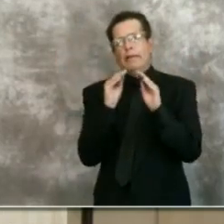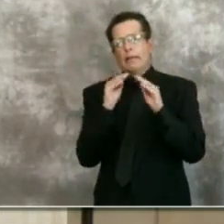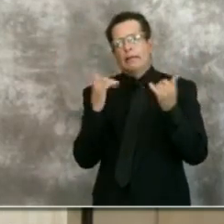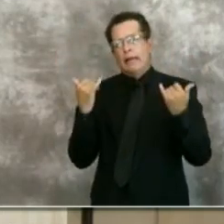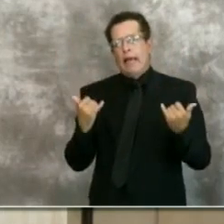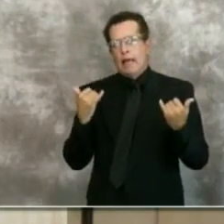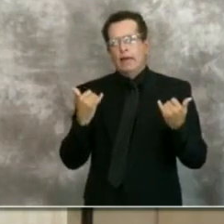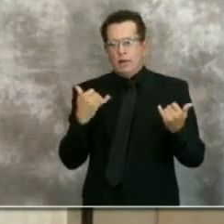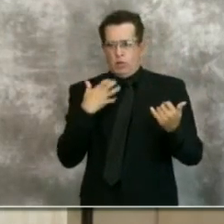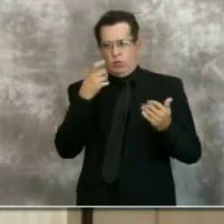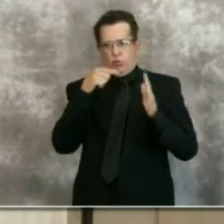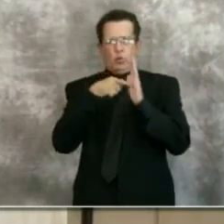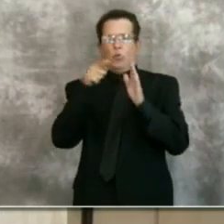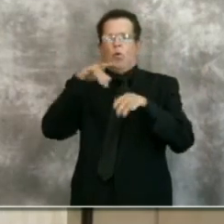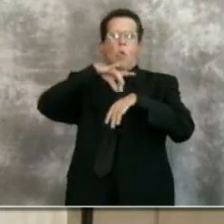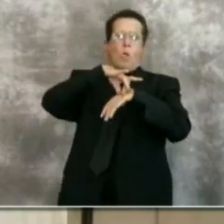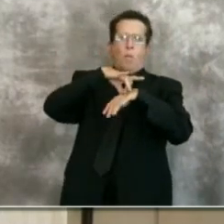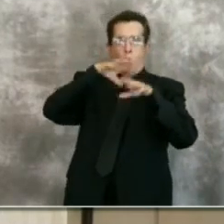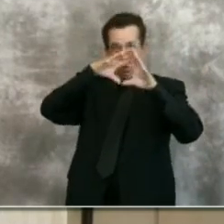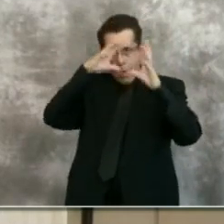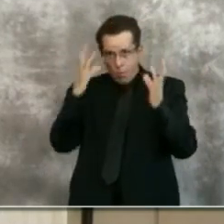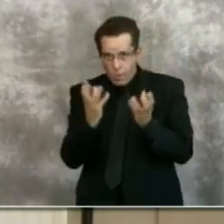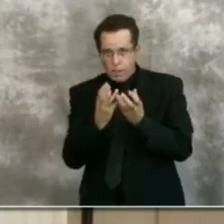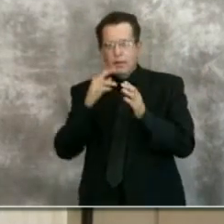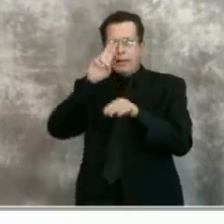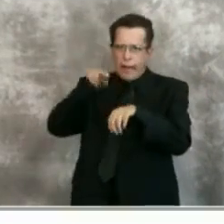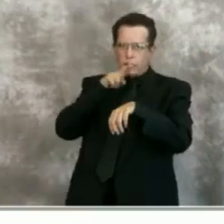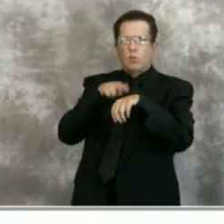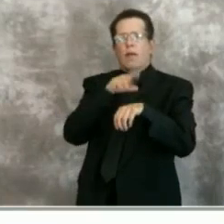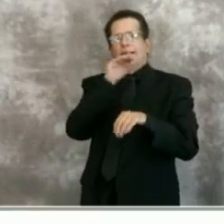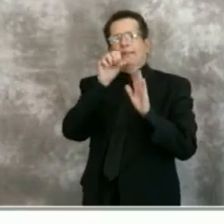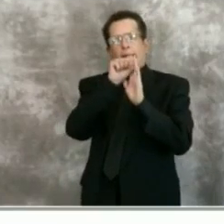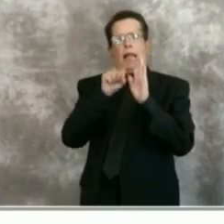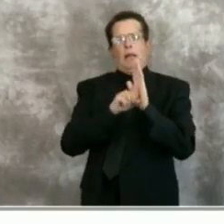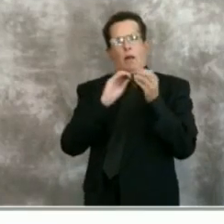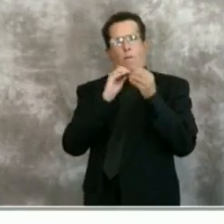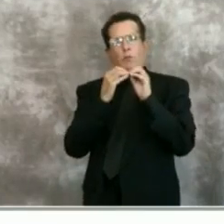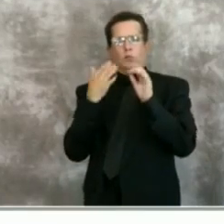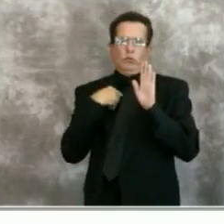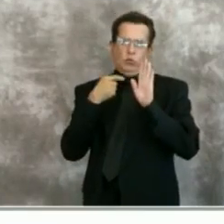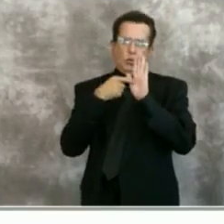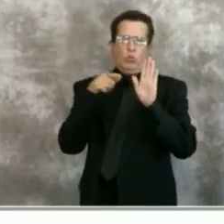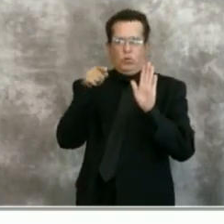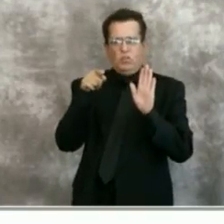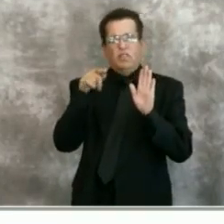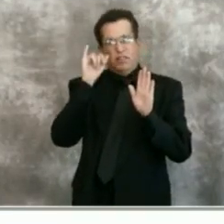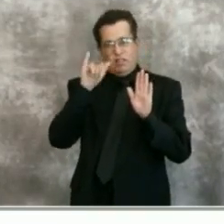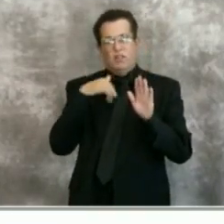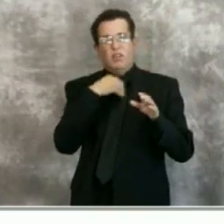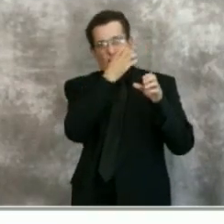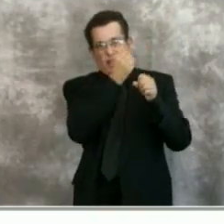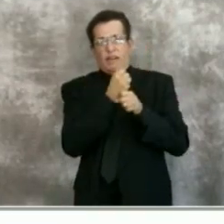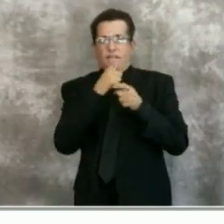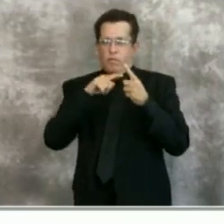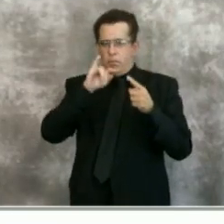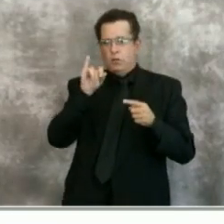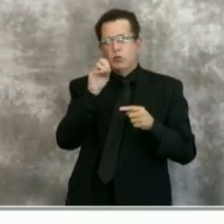OFFICERS UPDATE. THANK YOU SUPERVISOR FLETCHER AND WELCOME EVERYONE TO TODAY'S BRIEFING. AS IS OUR PRACTICE OR